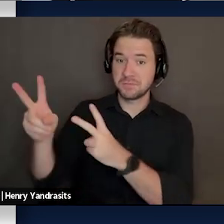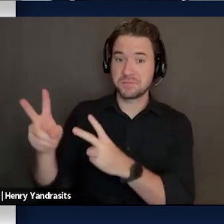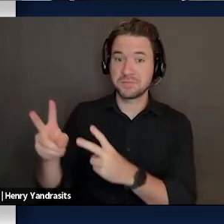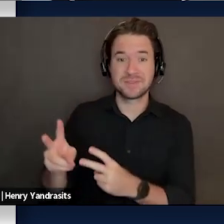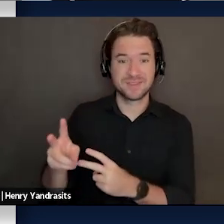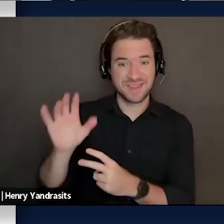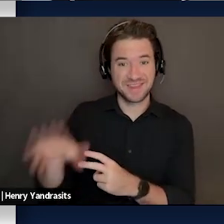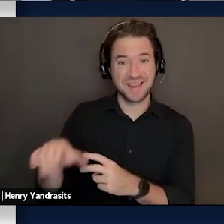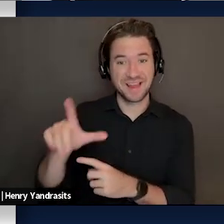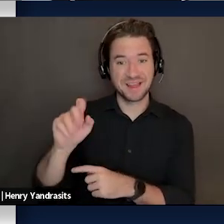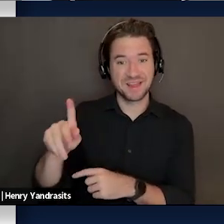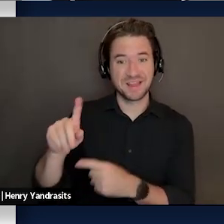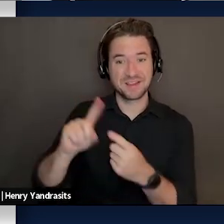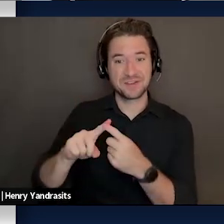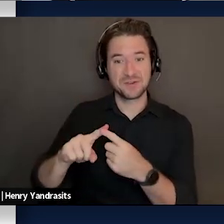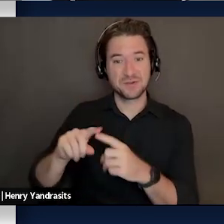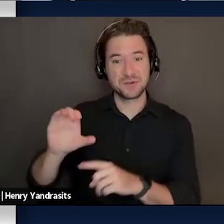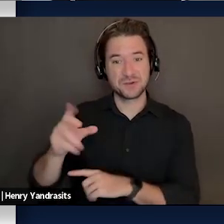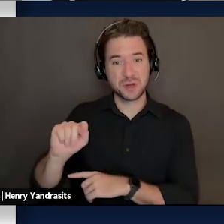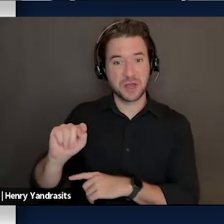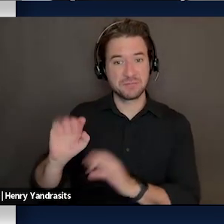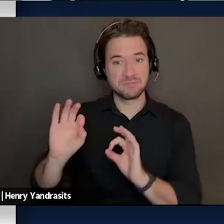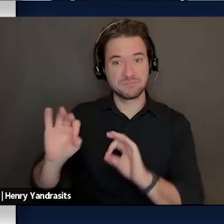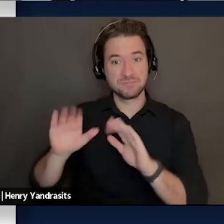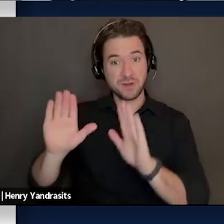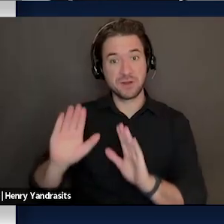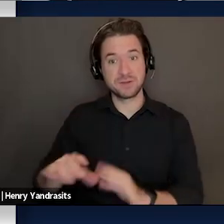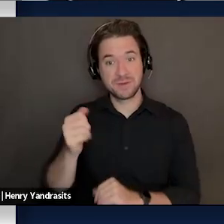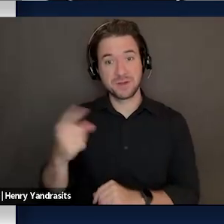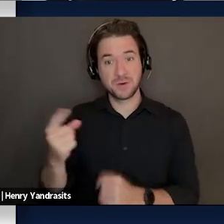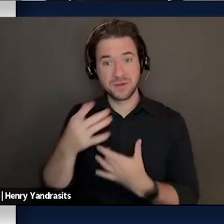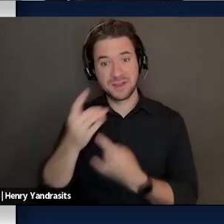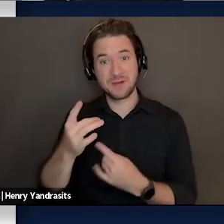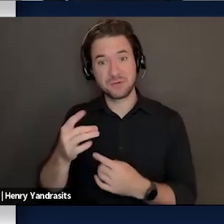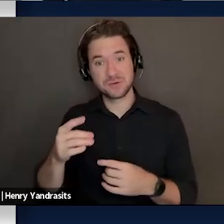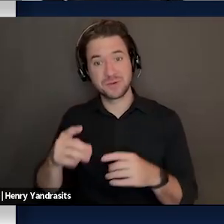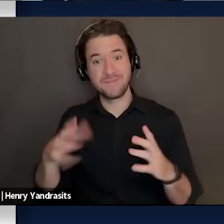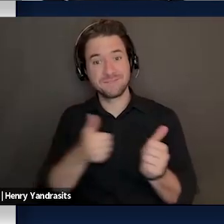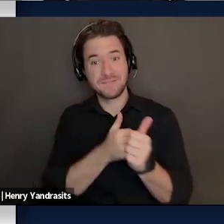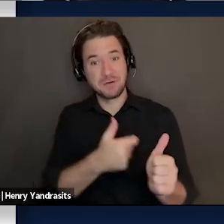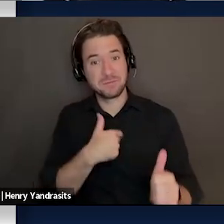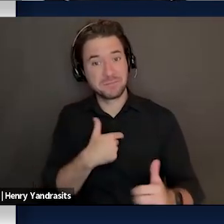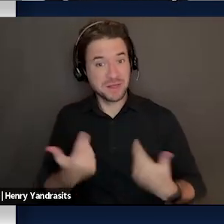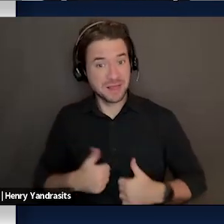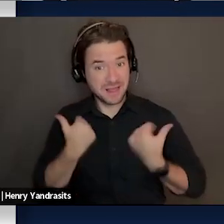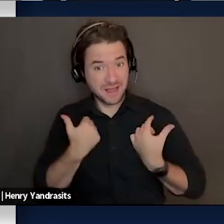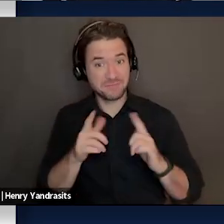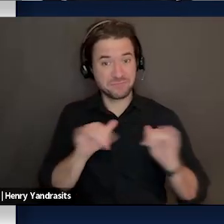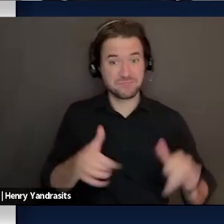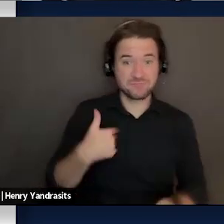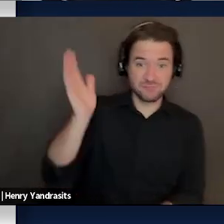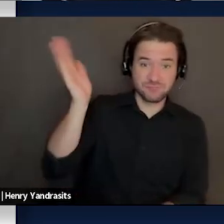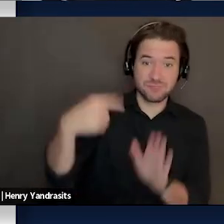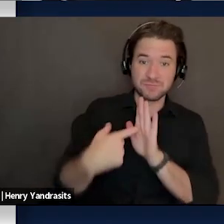For anyone who's interested in… walking through the dashboard live at the same time as the presentation.